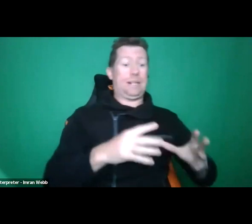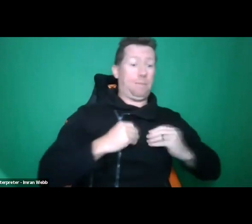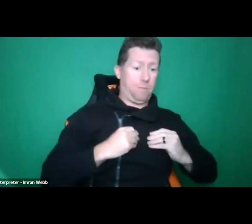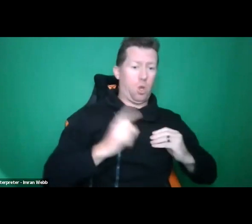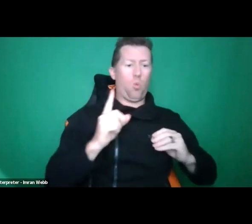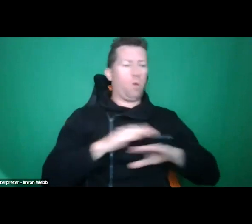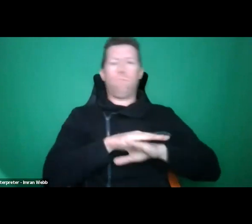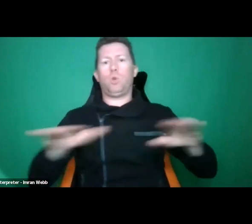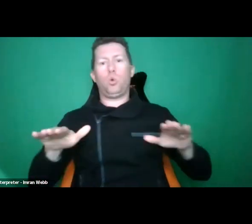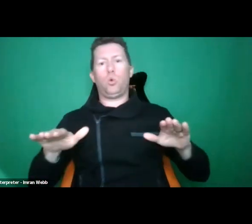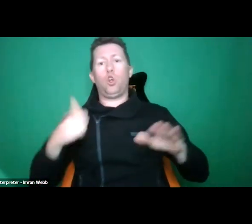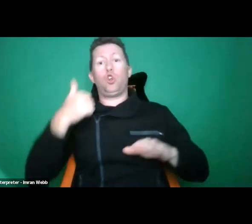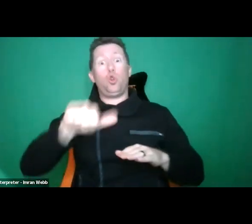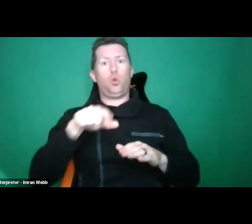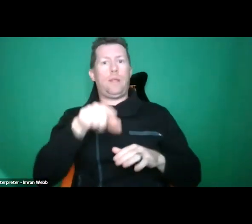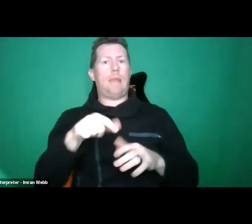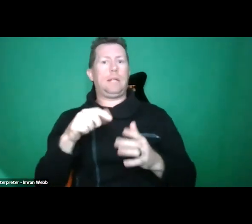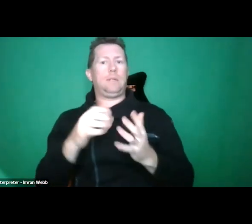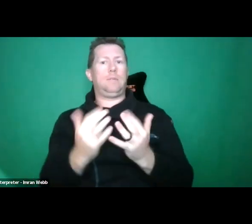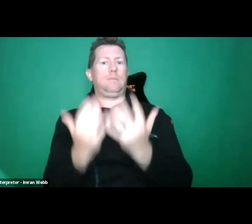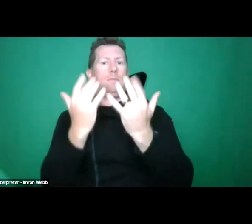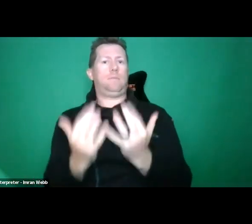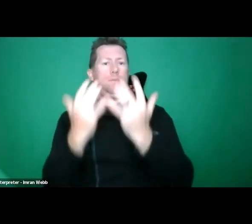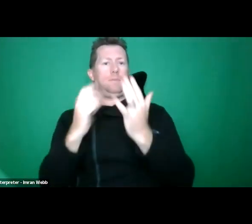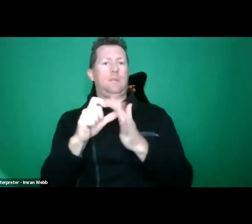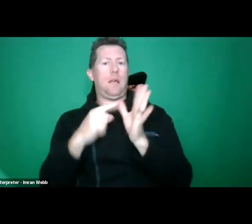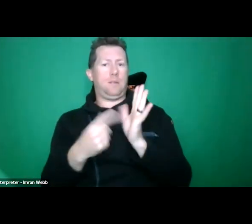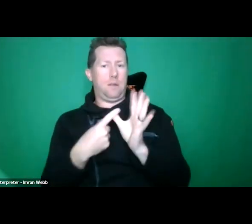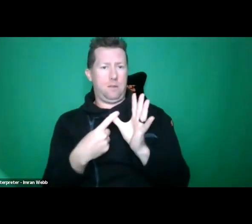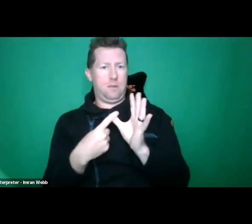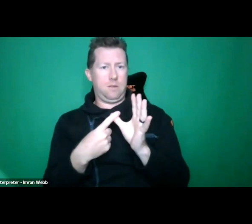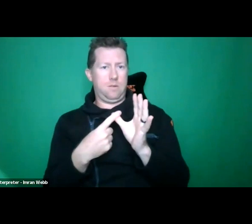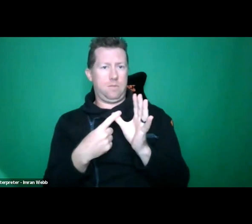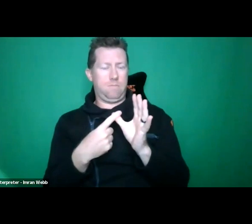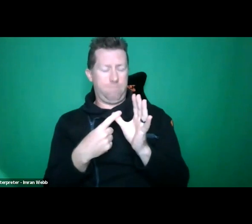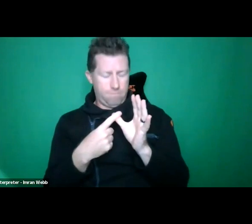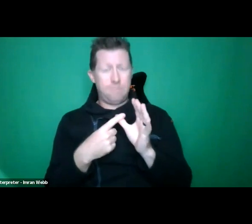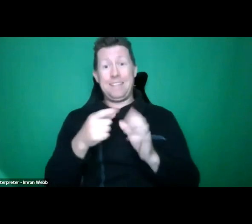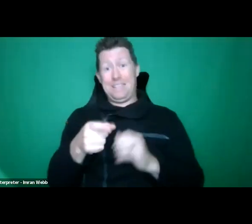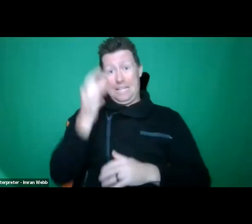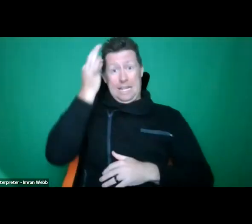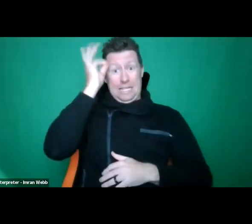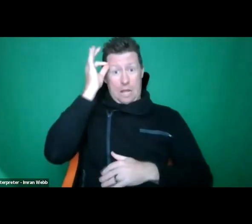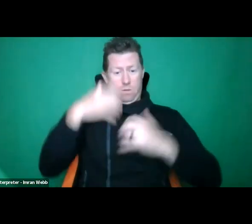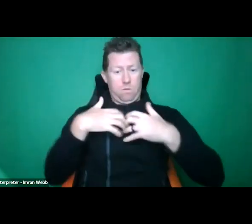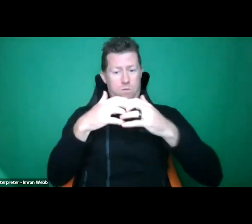of the assets. The Council itself will be an advisory body